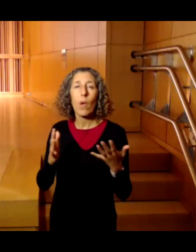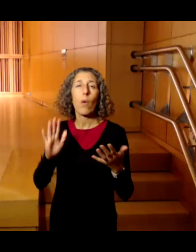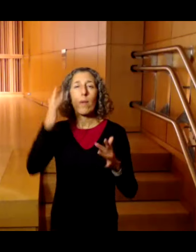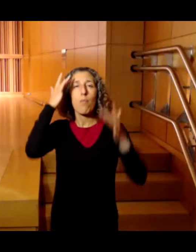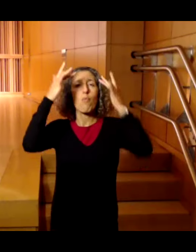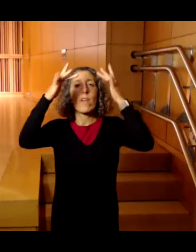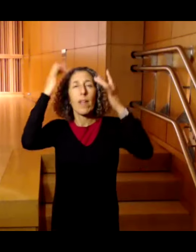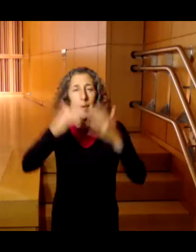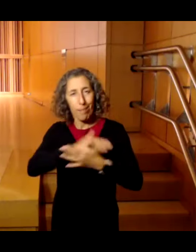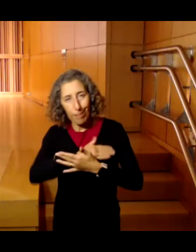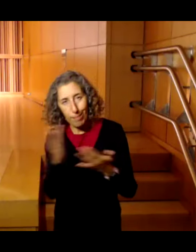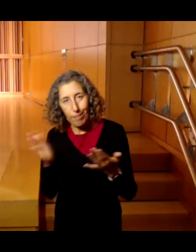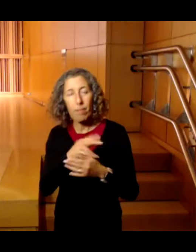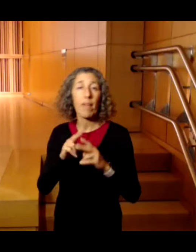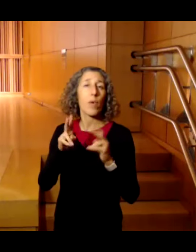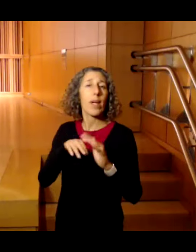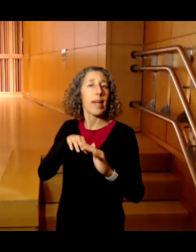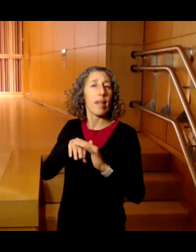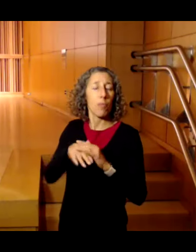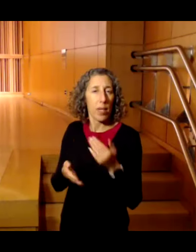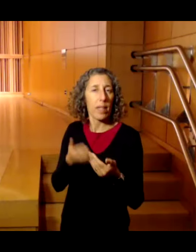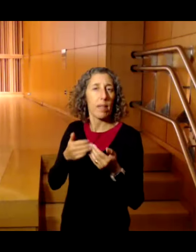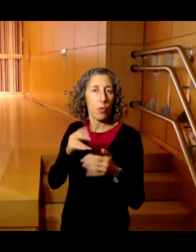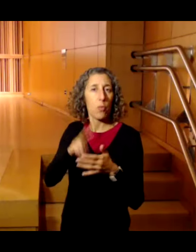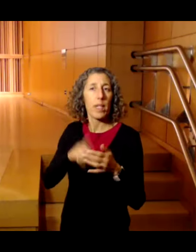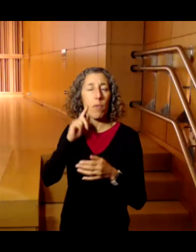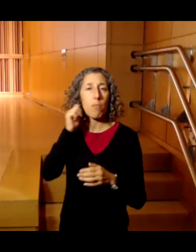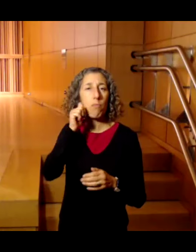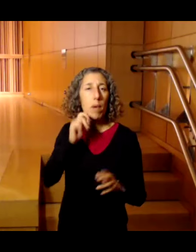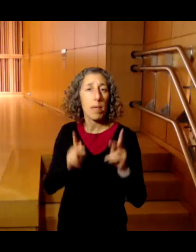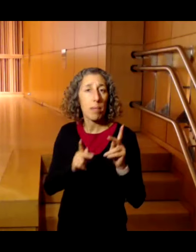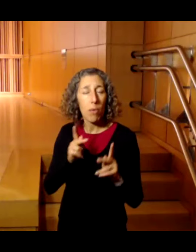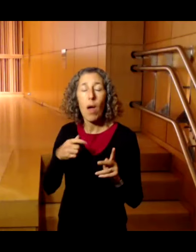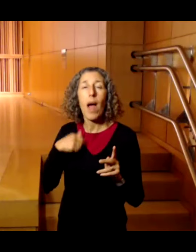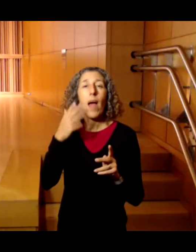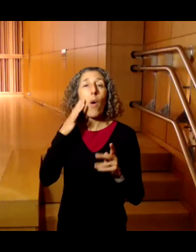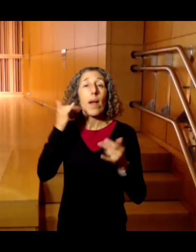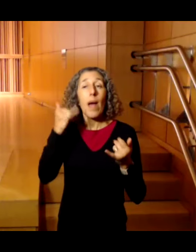in an accessible form. In these brief remarks, I've only scratched the surface of Robert's achievements.